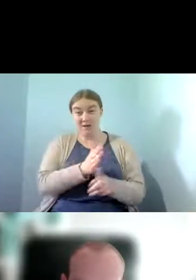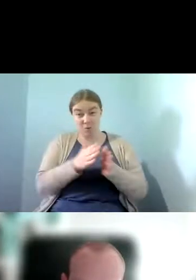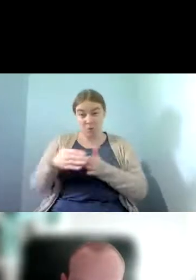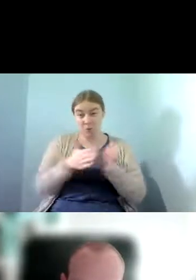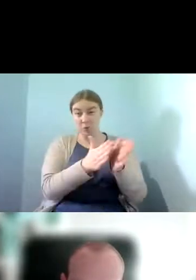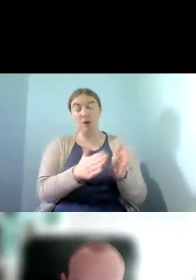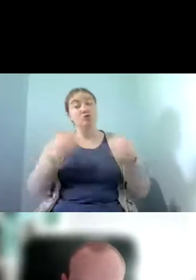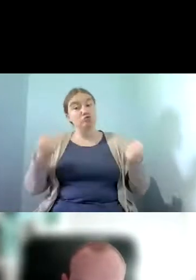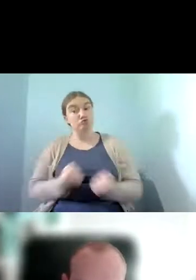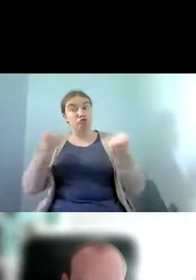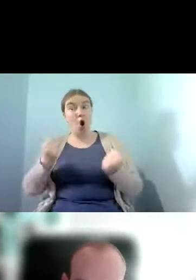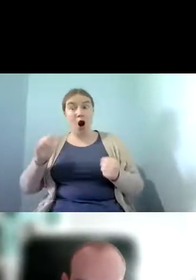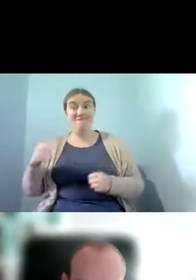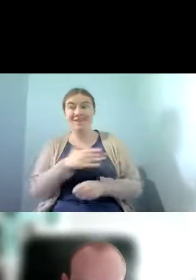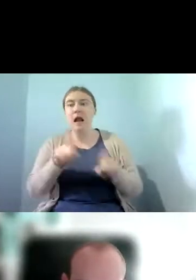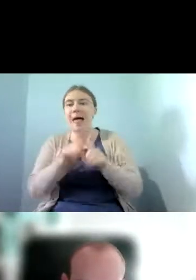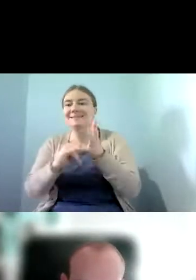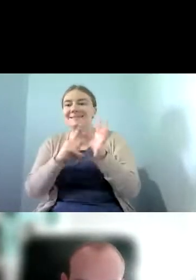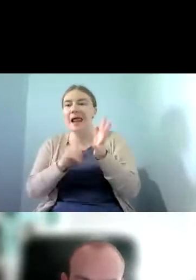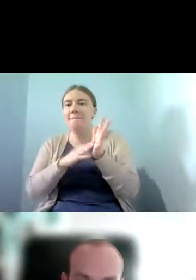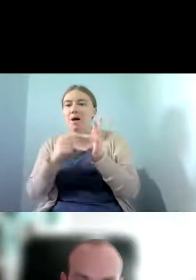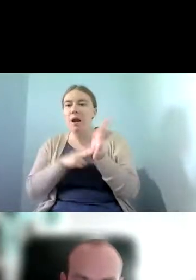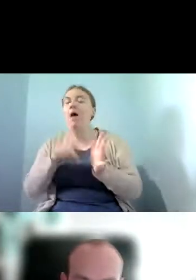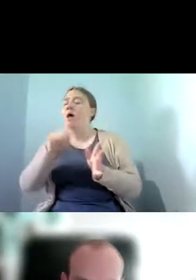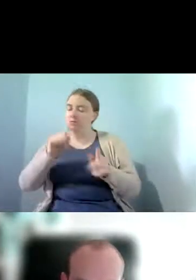such as salmon that didn't help weaker species such as the twaite shad